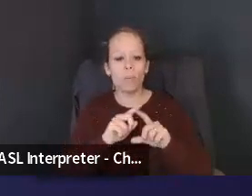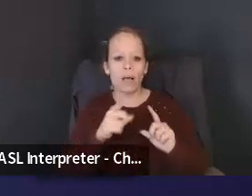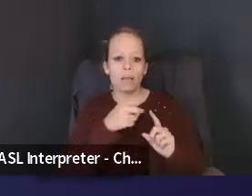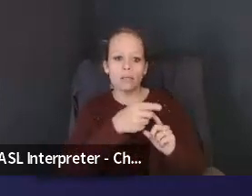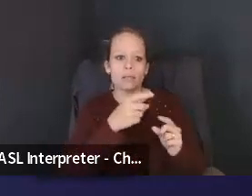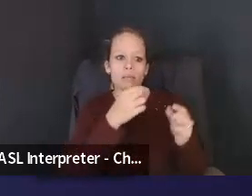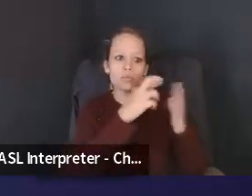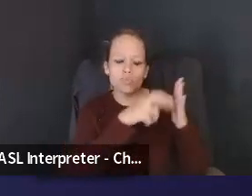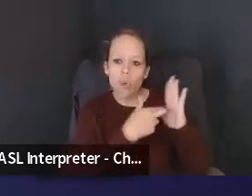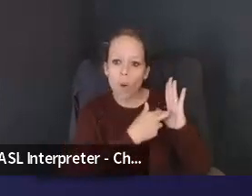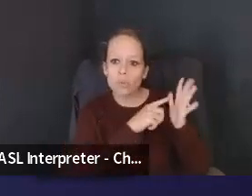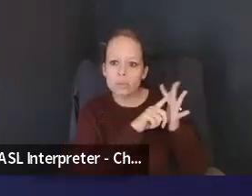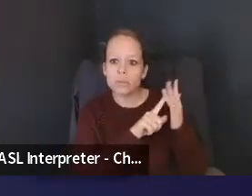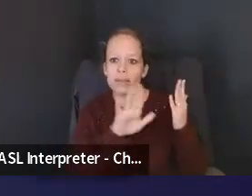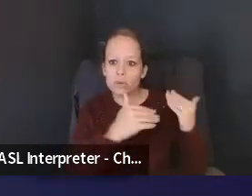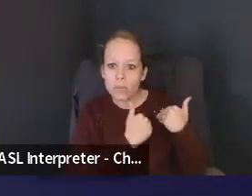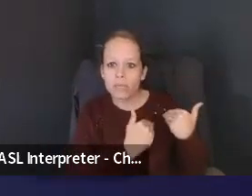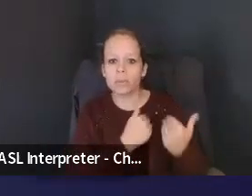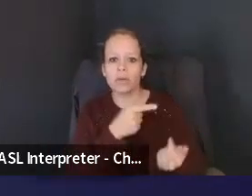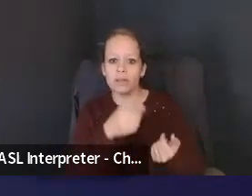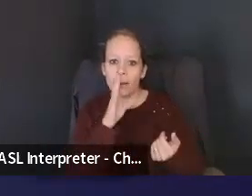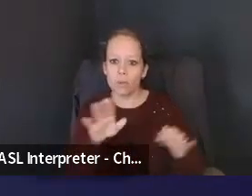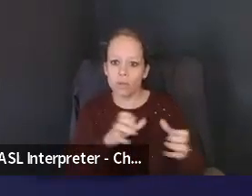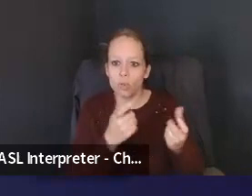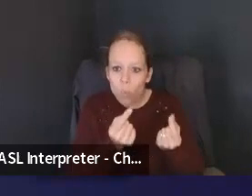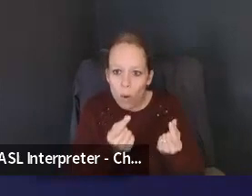going to bring to the table and here's why it's necessary for me to pull these people in and to